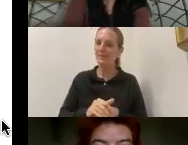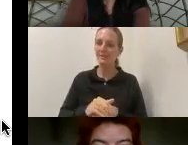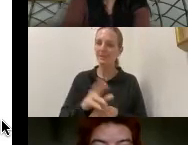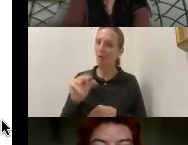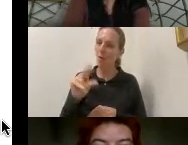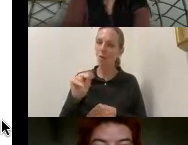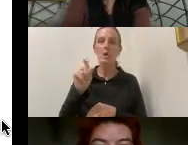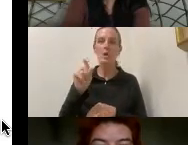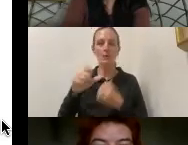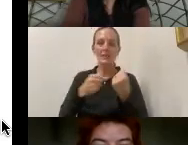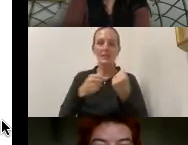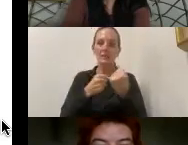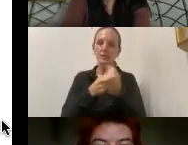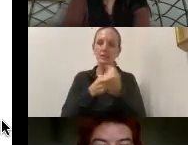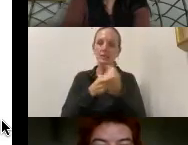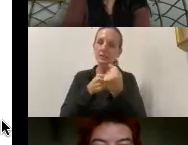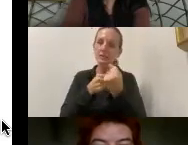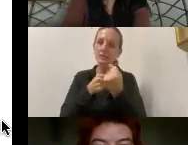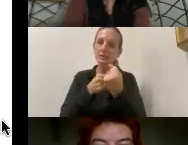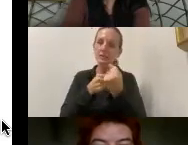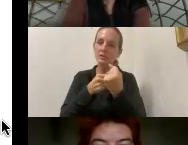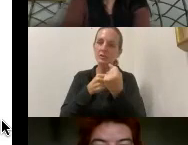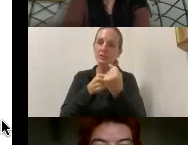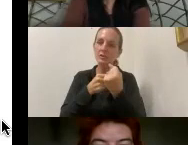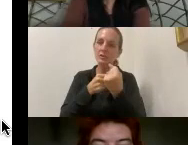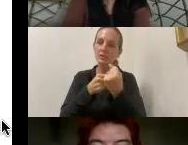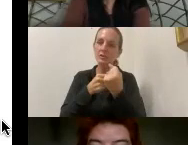to build the next generation ever going for climate.